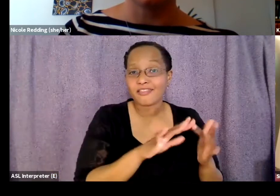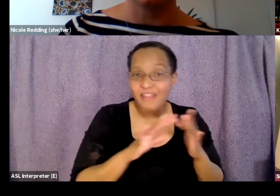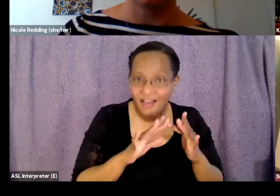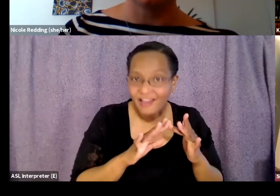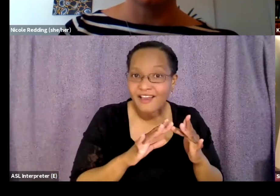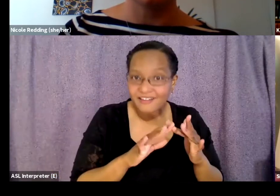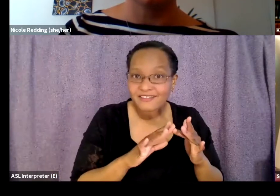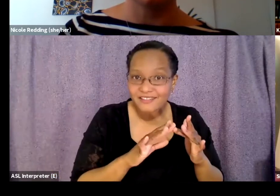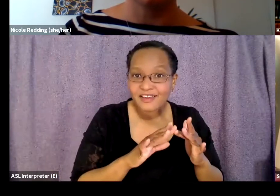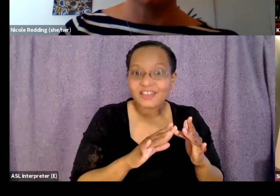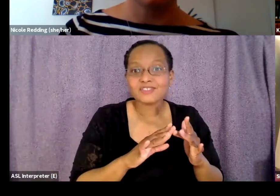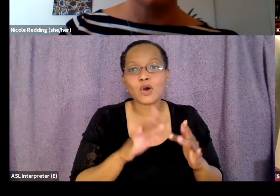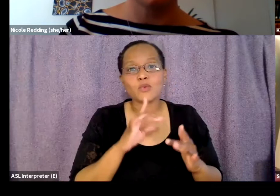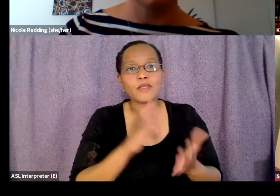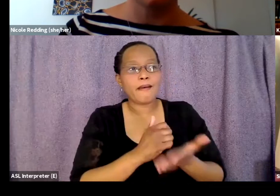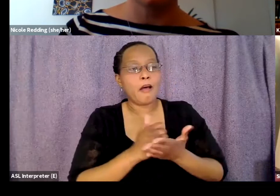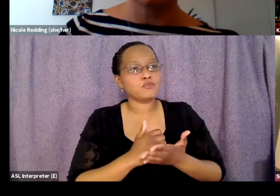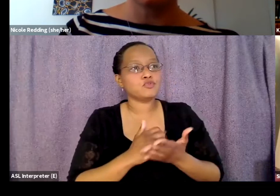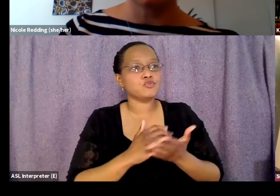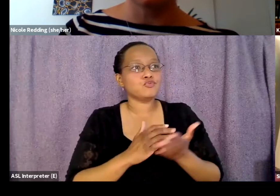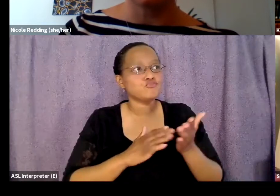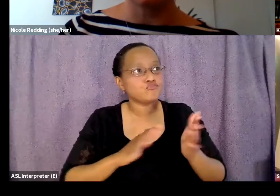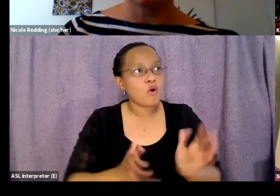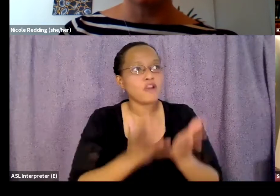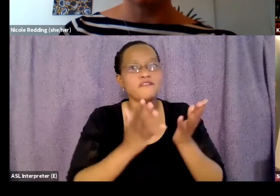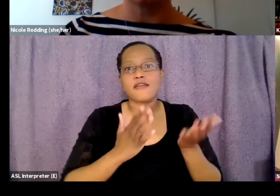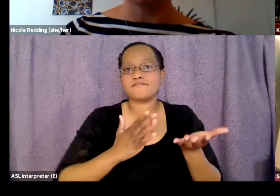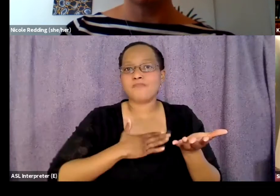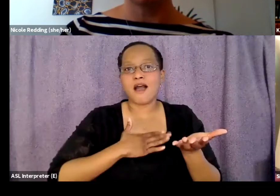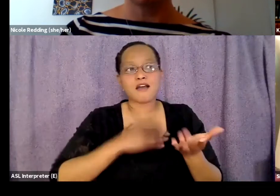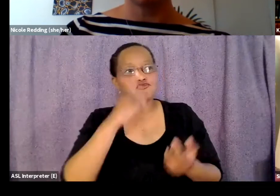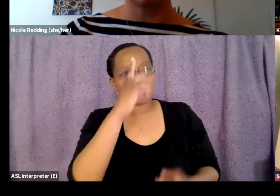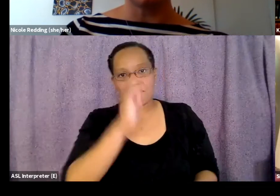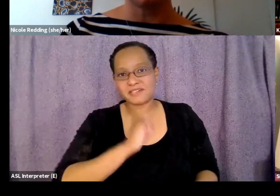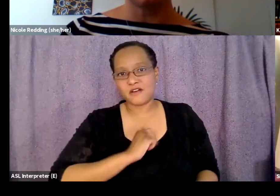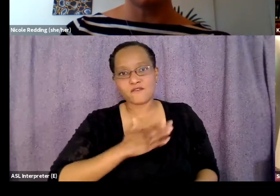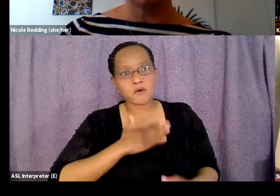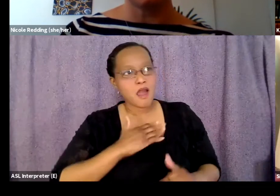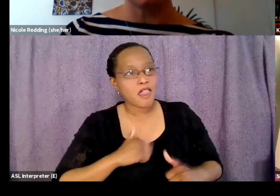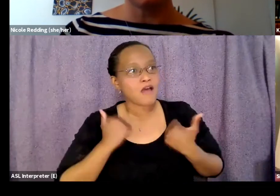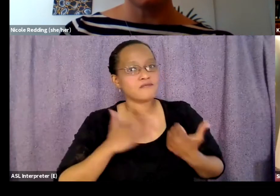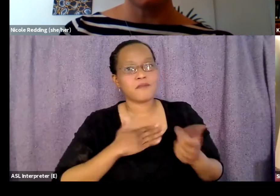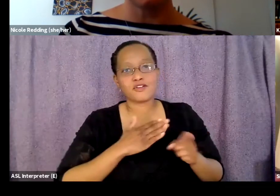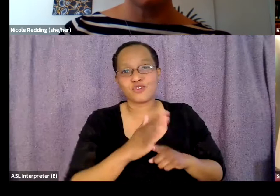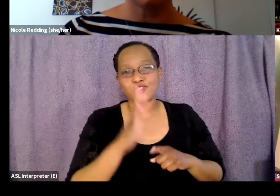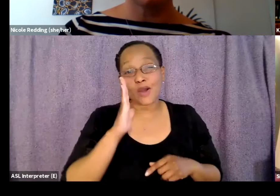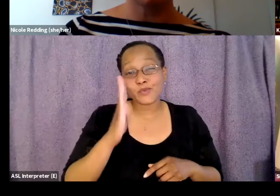Keah Brown: life and for my own career, and so I would tell my college itself to be patient